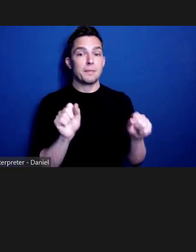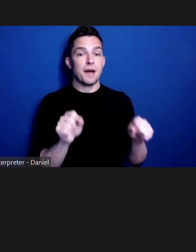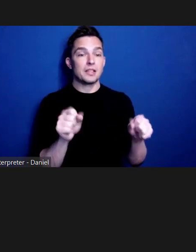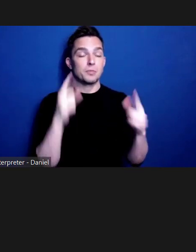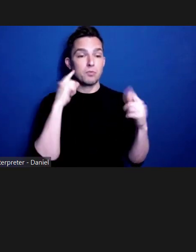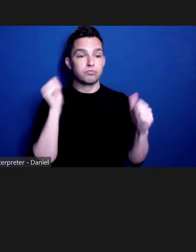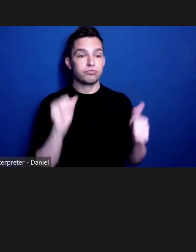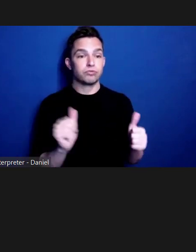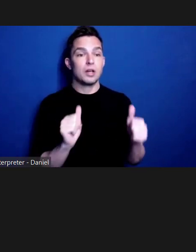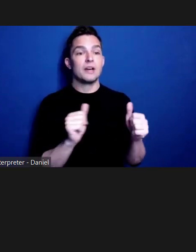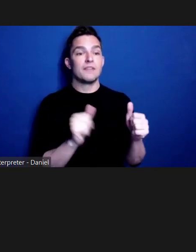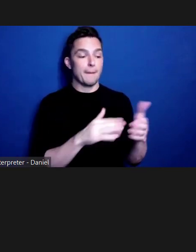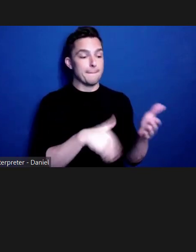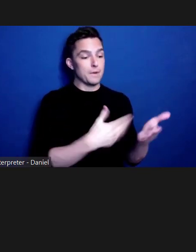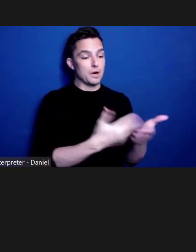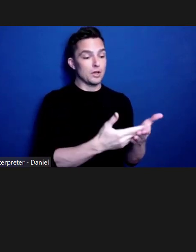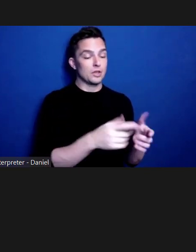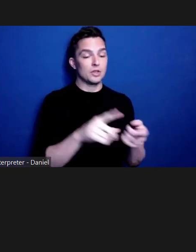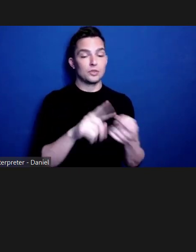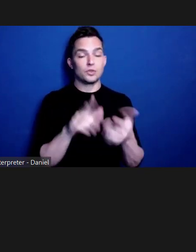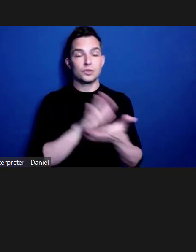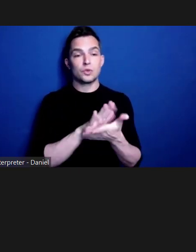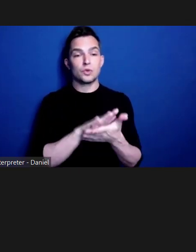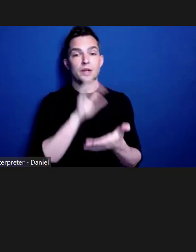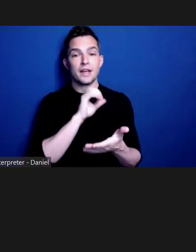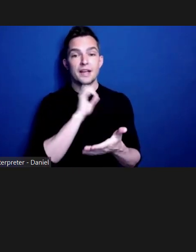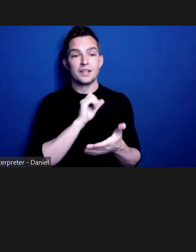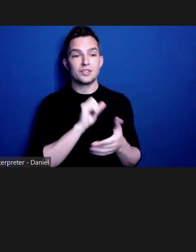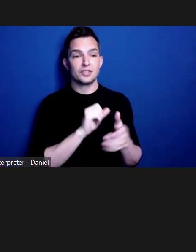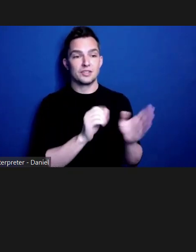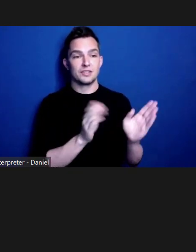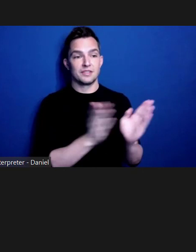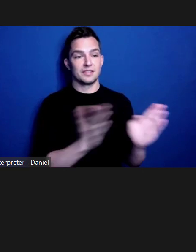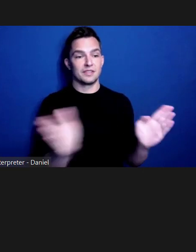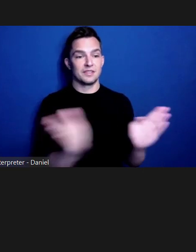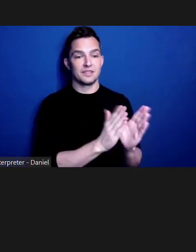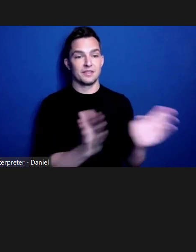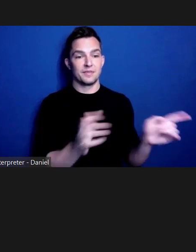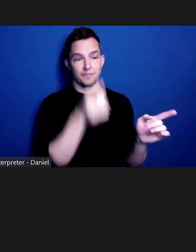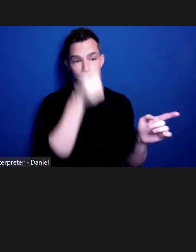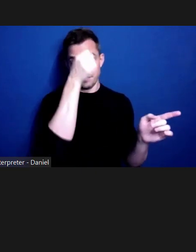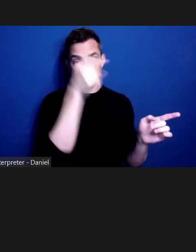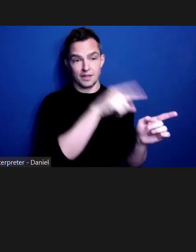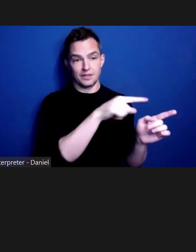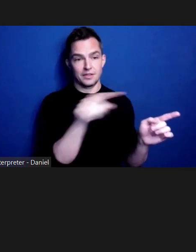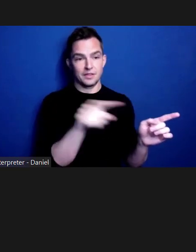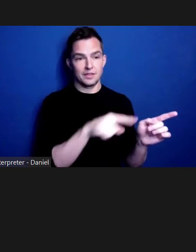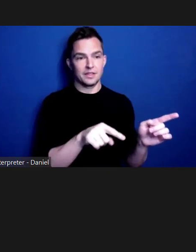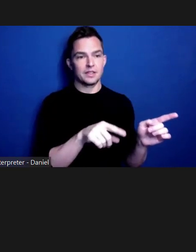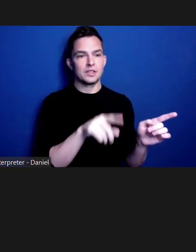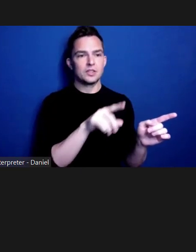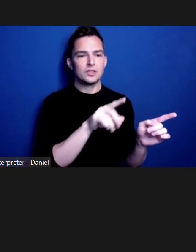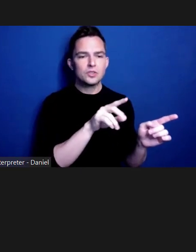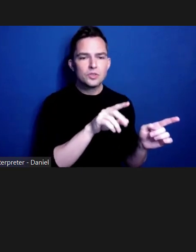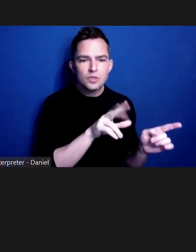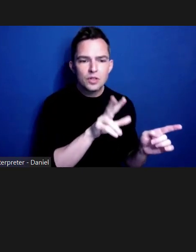that you see here to about six in 1, 000 by the time children enter school.